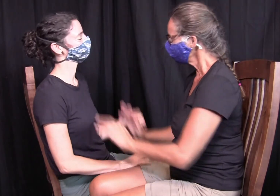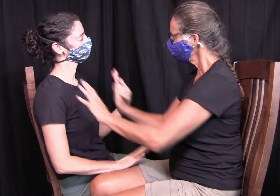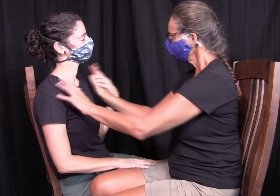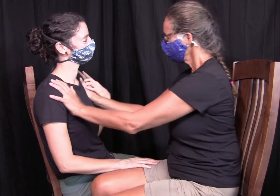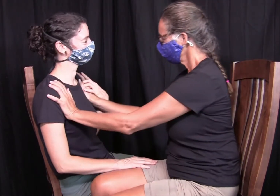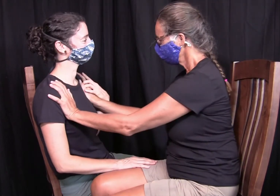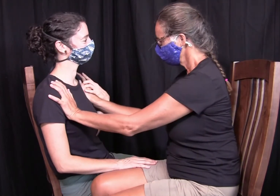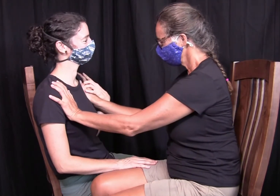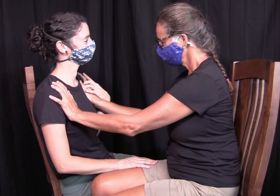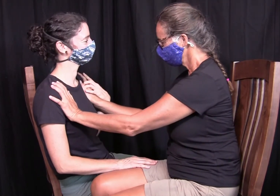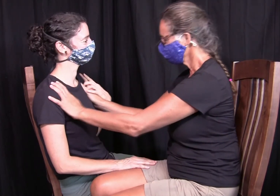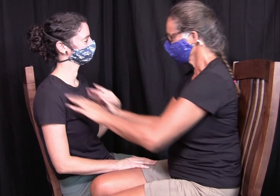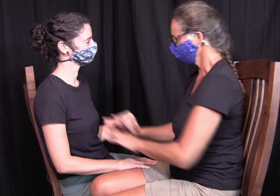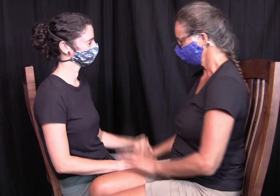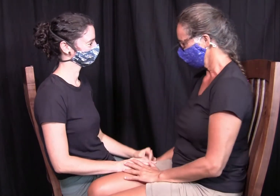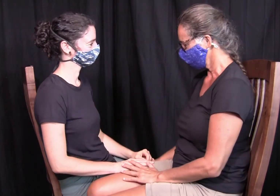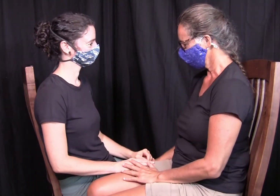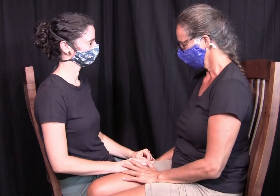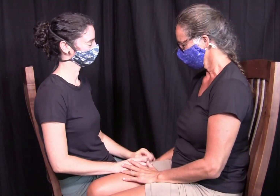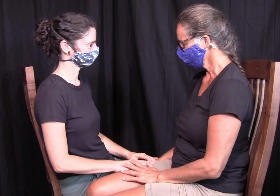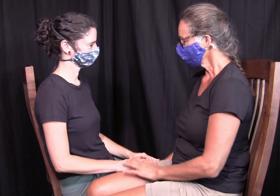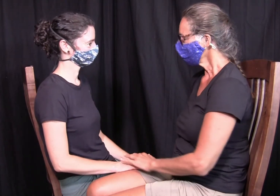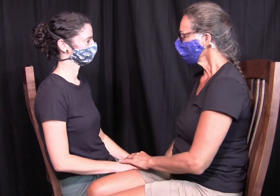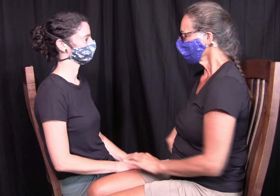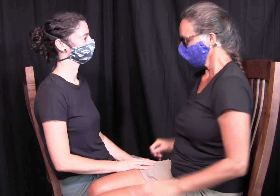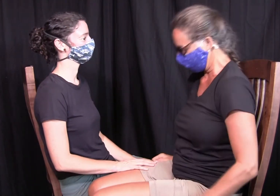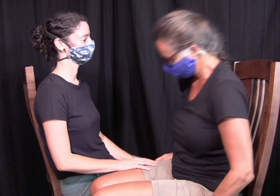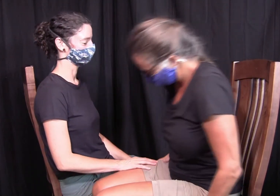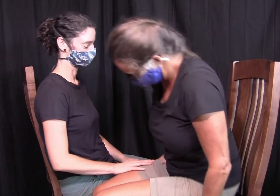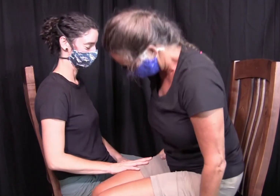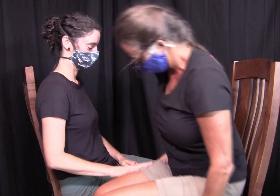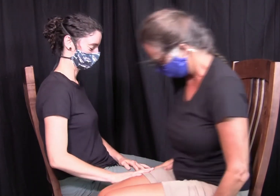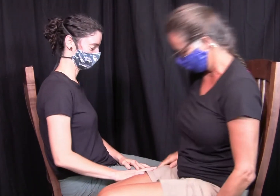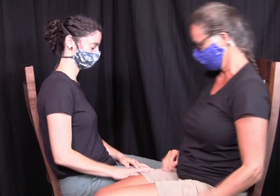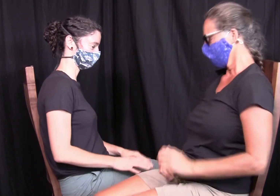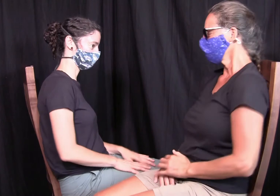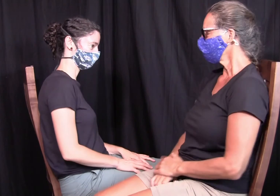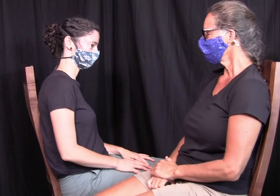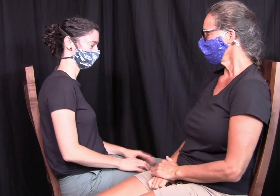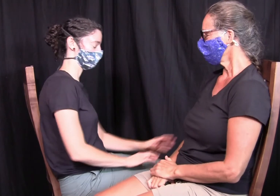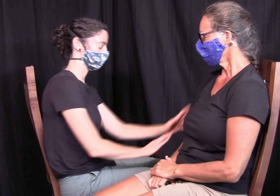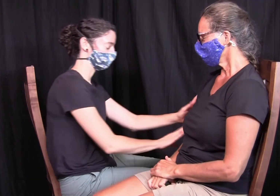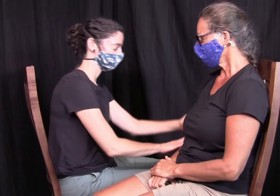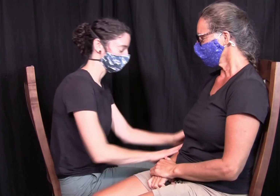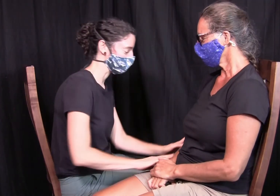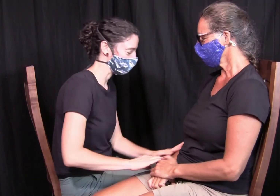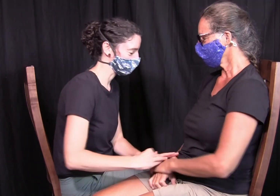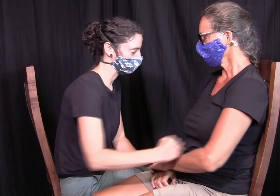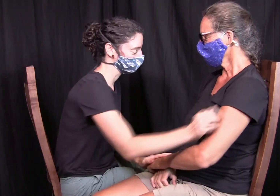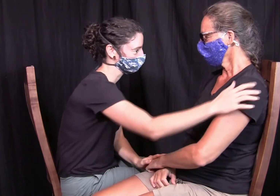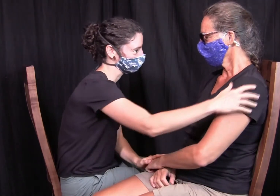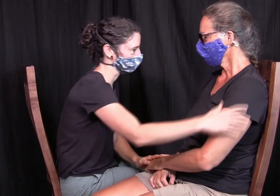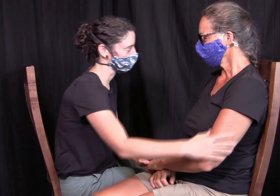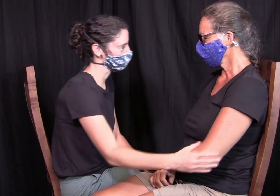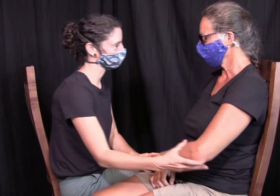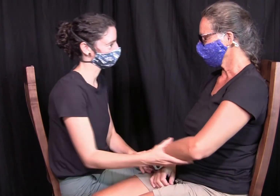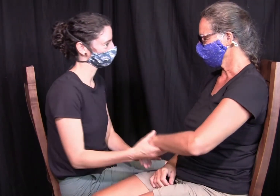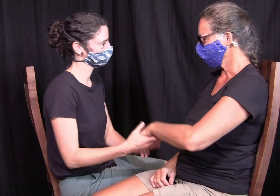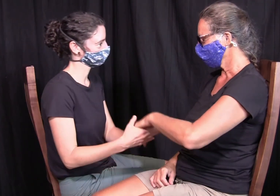to move your backchanneling hand to my leg. Now it's your turn to try. You signal to me that you want to have a conversation.